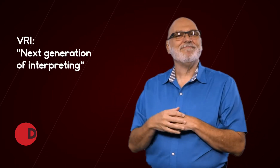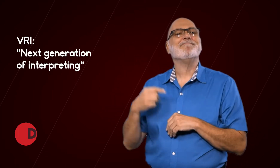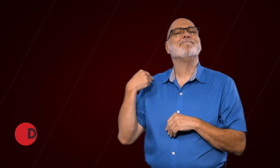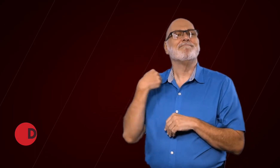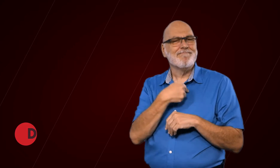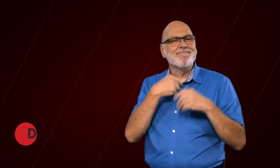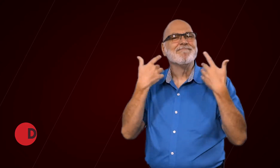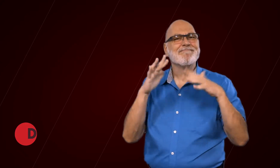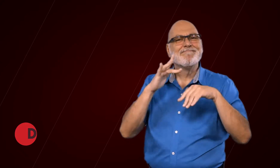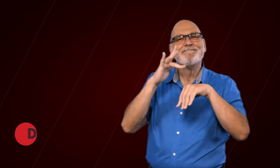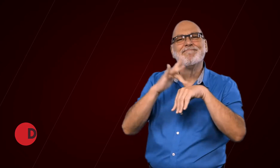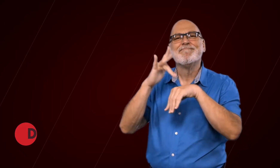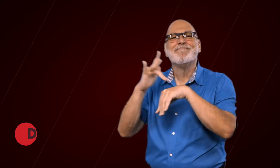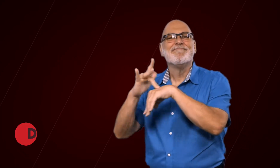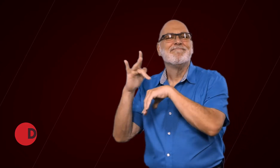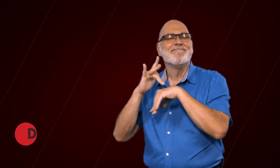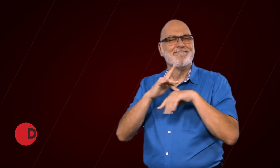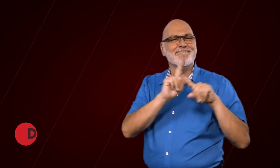We get more taste of